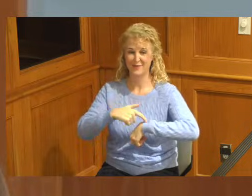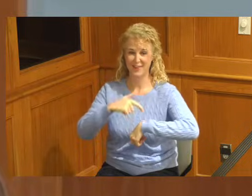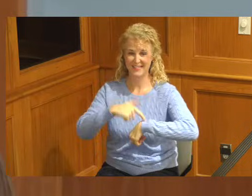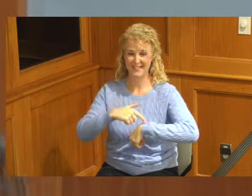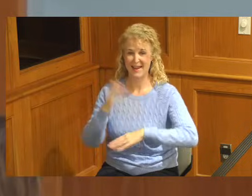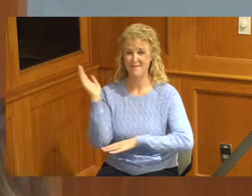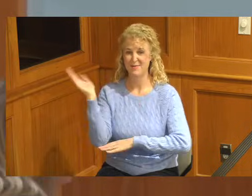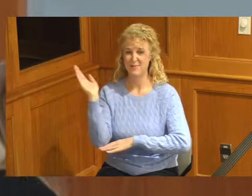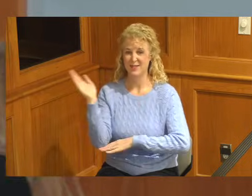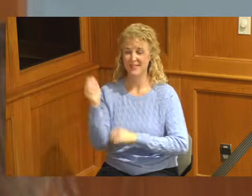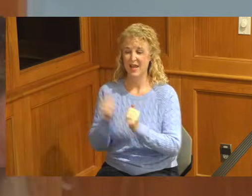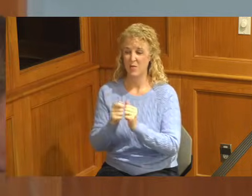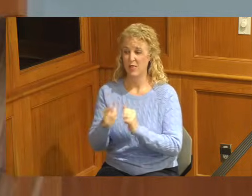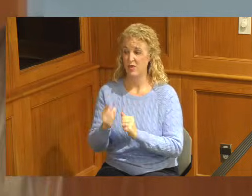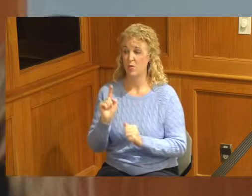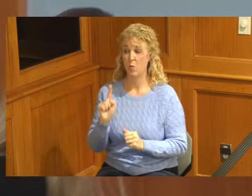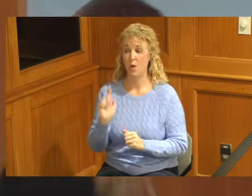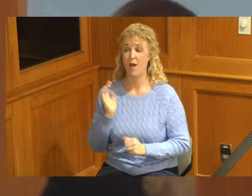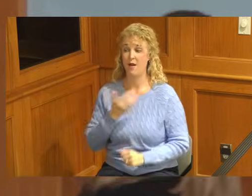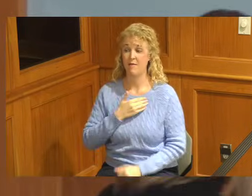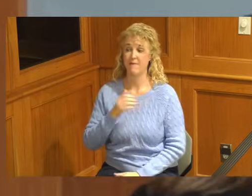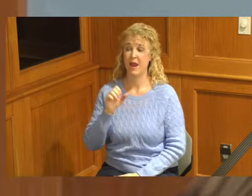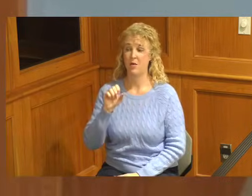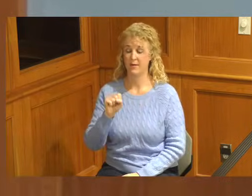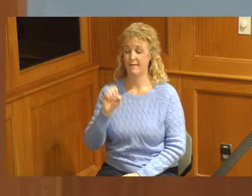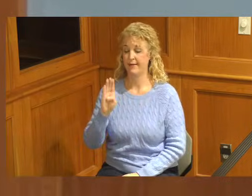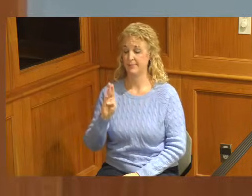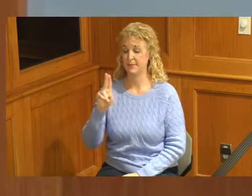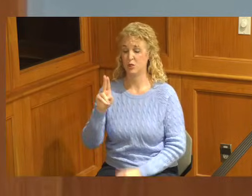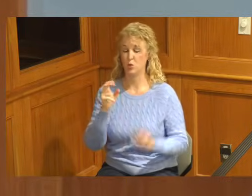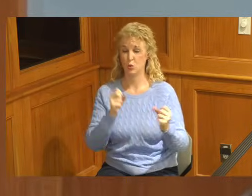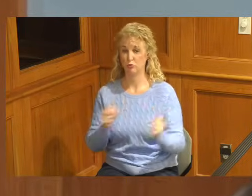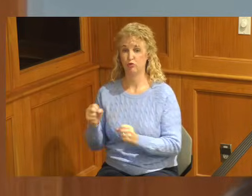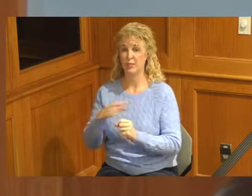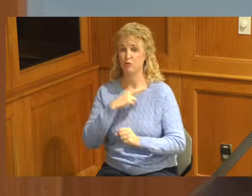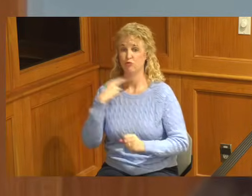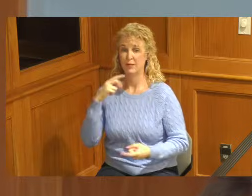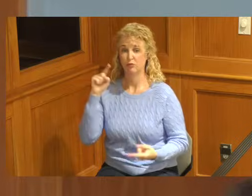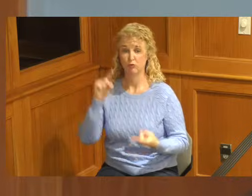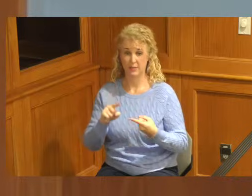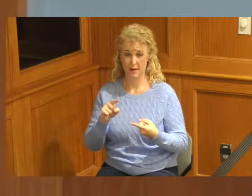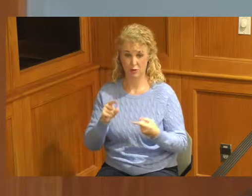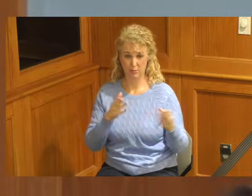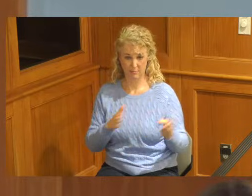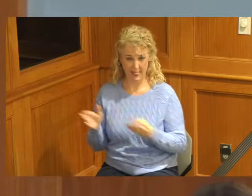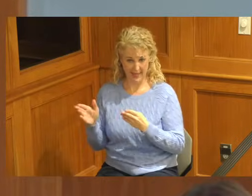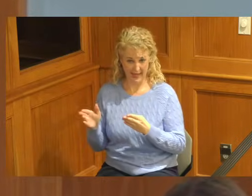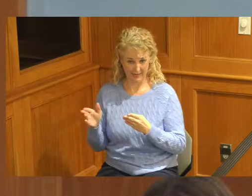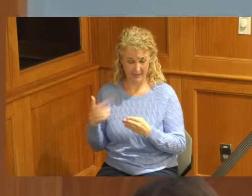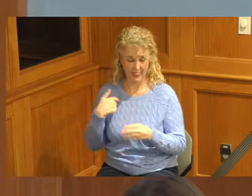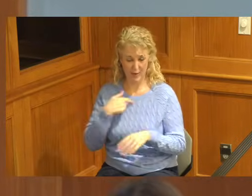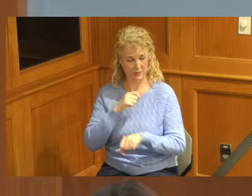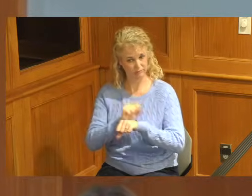with you one of our SPU strategic risk reduction initiatives we are pursuing at MSD. this is very